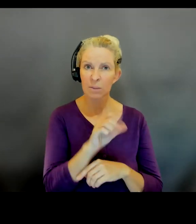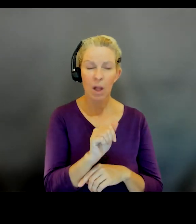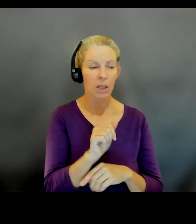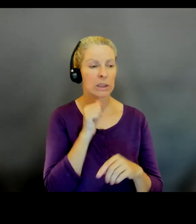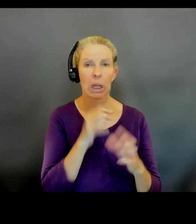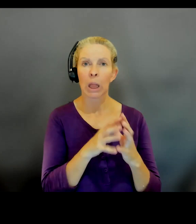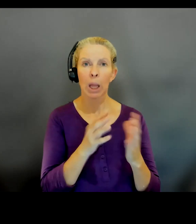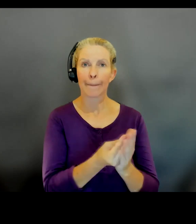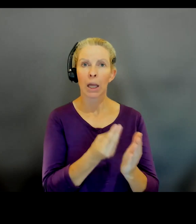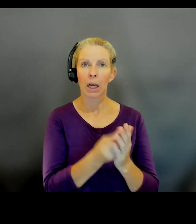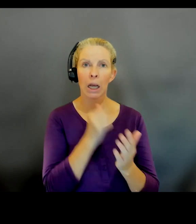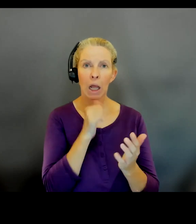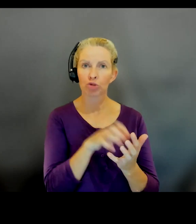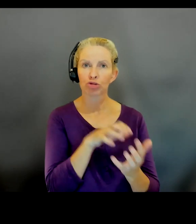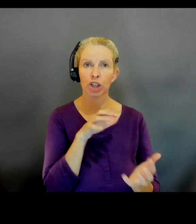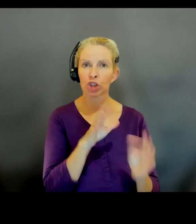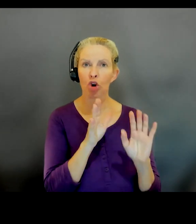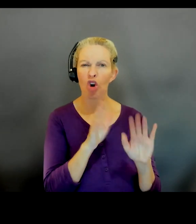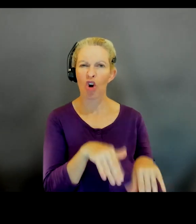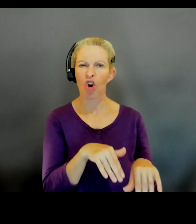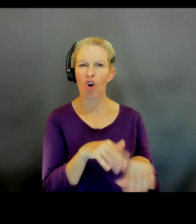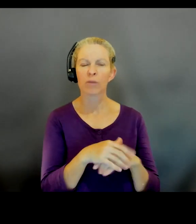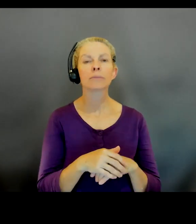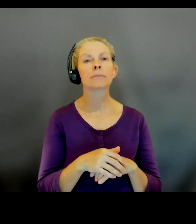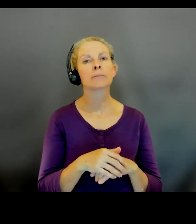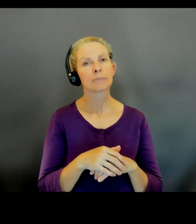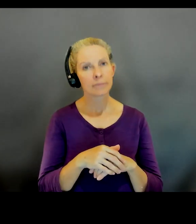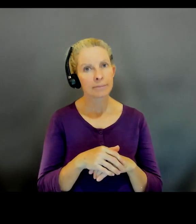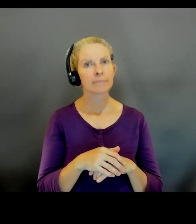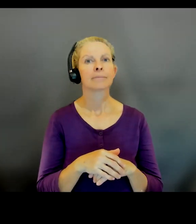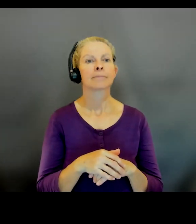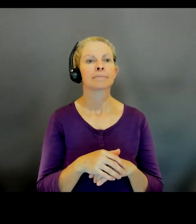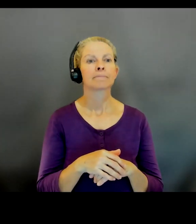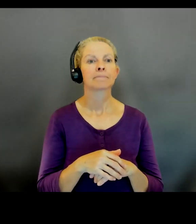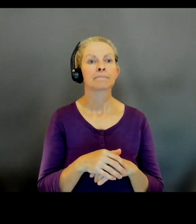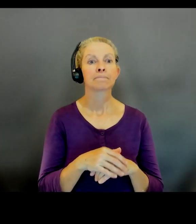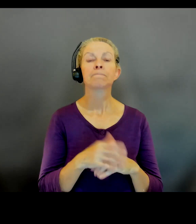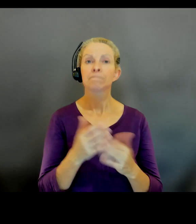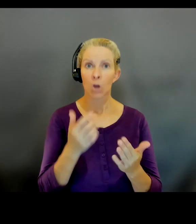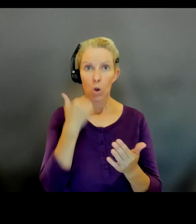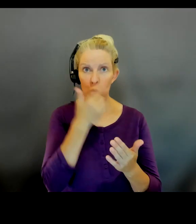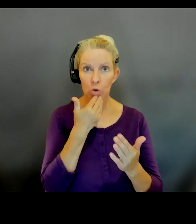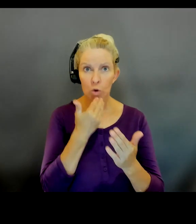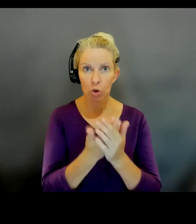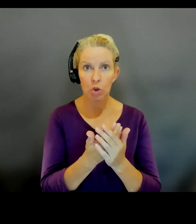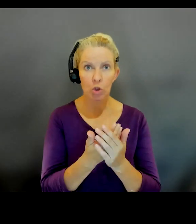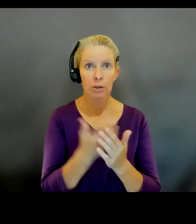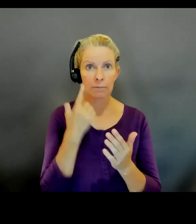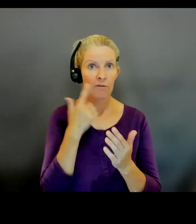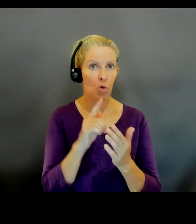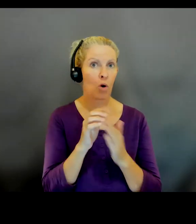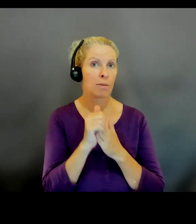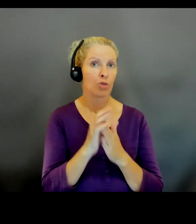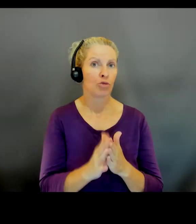to become competitive. It makes you look good as a leader. You can tell your leadership it makes them